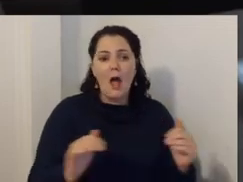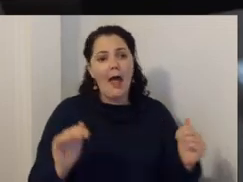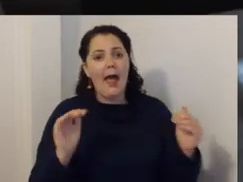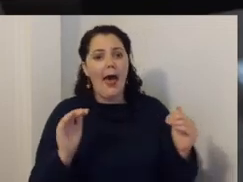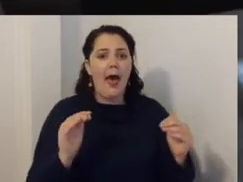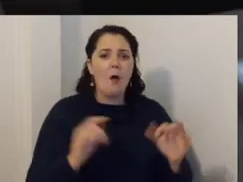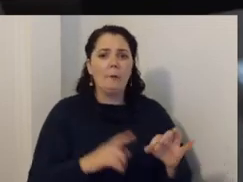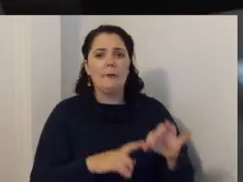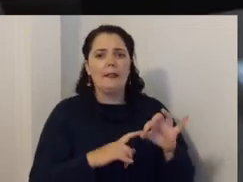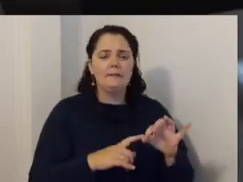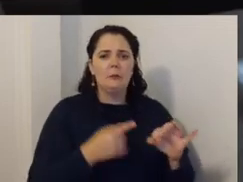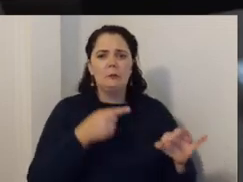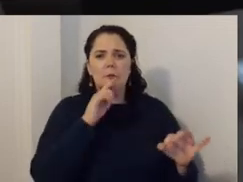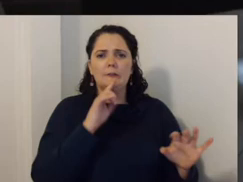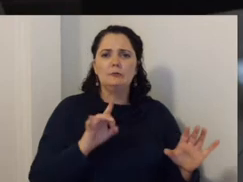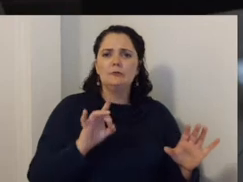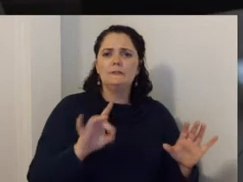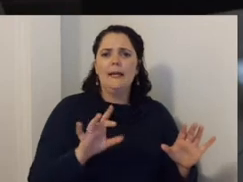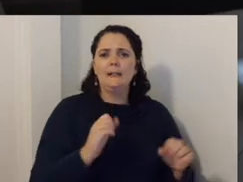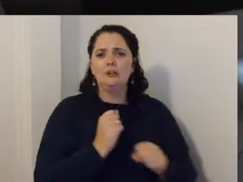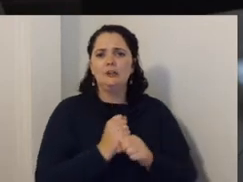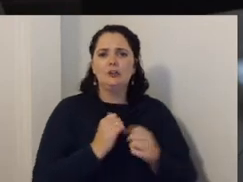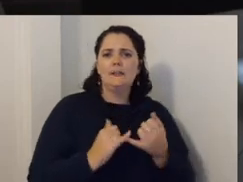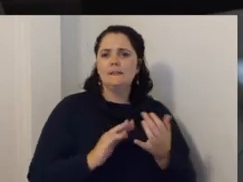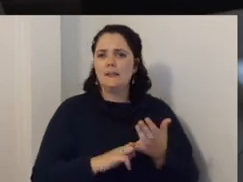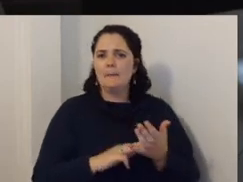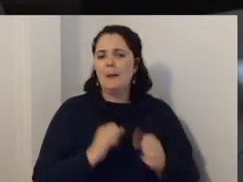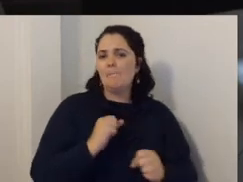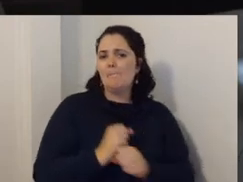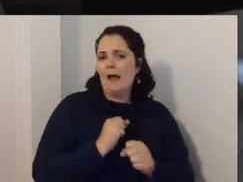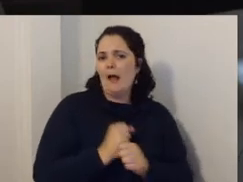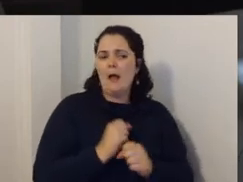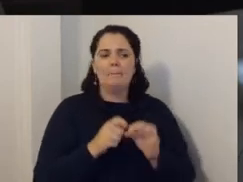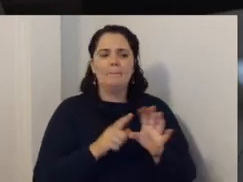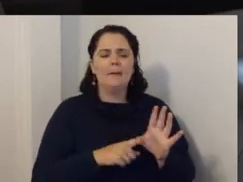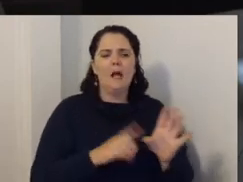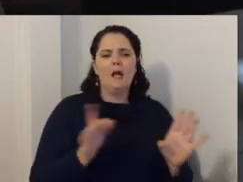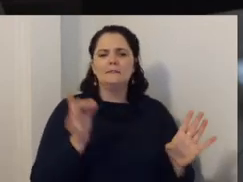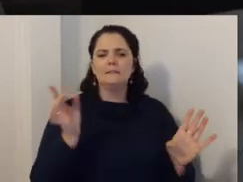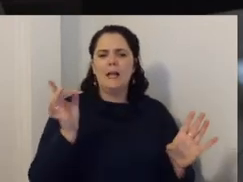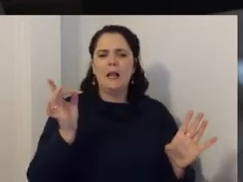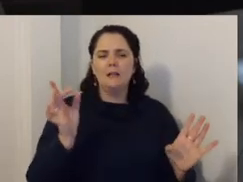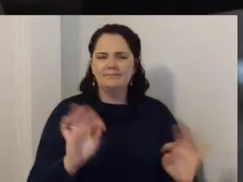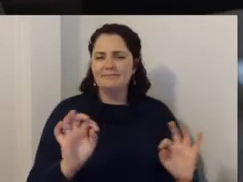not a 110 gsm white drawing paper made by um you know by artisans in Italy or anything like that